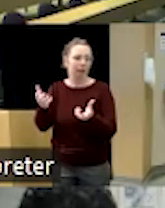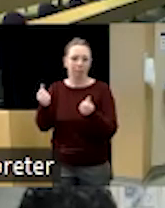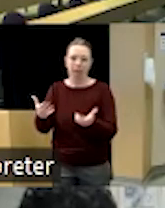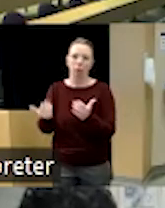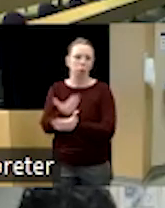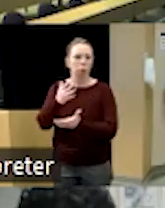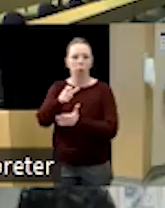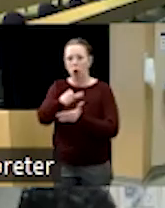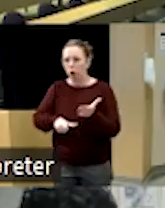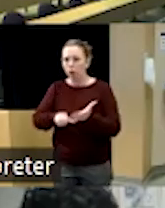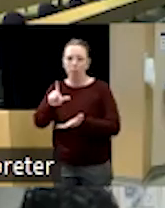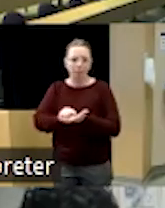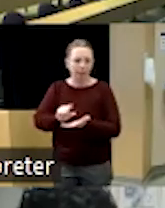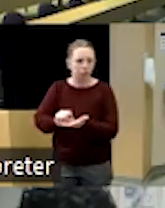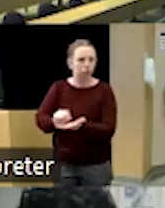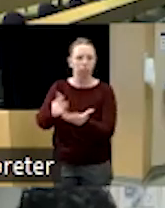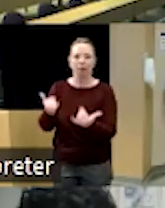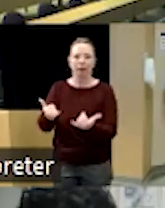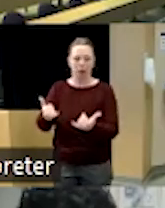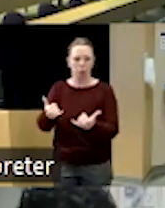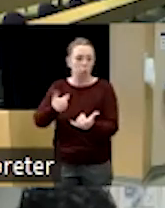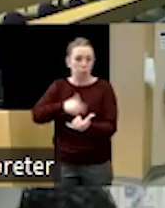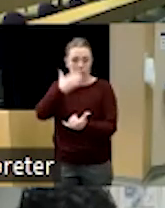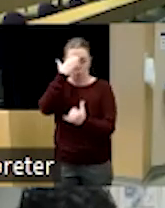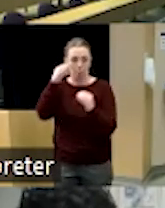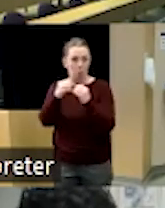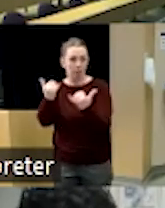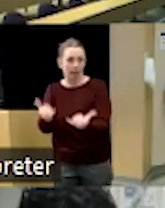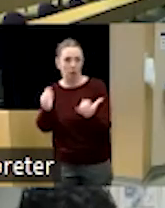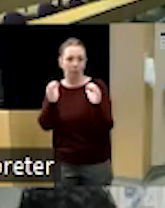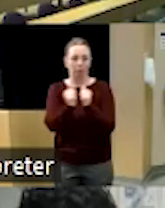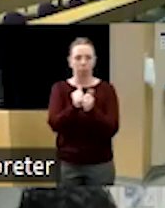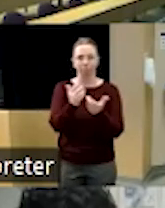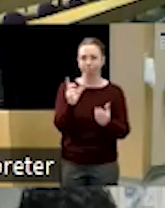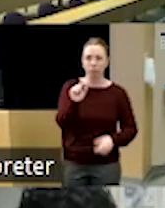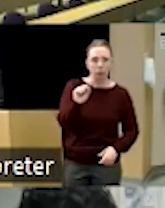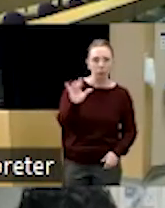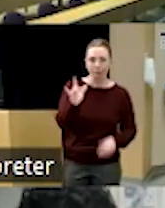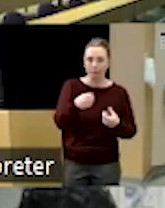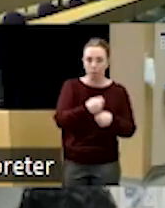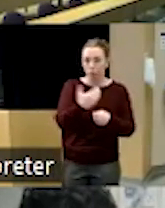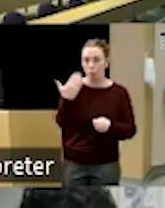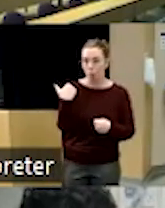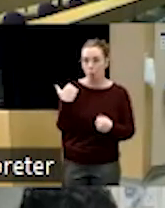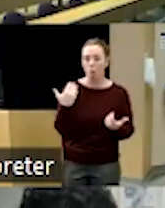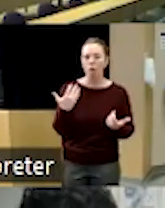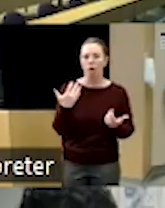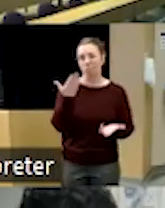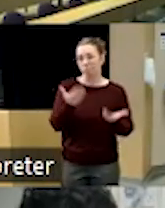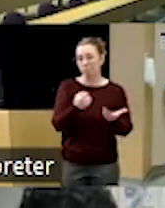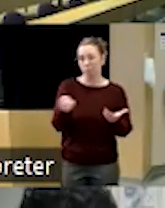a lot more than we we did 20 or 25 years ago in fact you might have um seen that the Nobel Prize